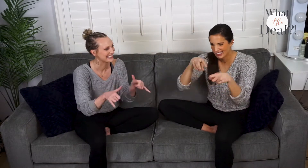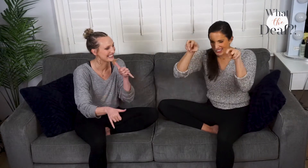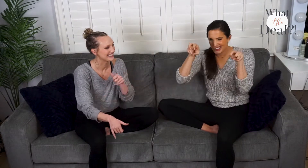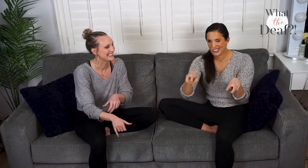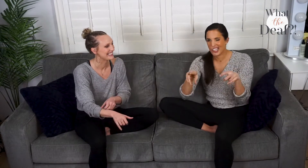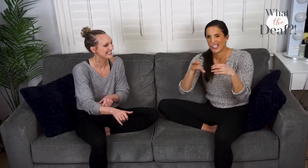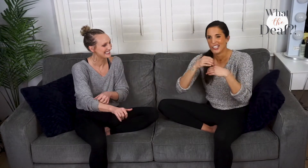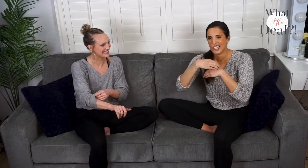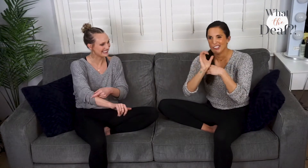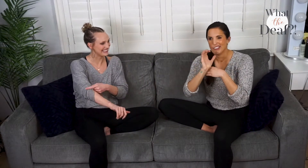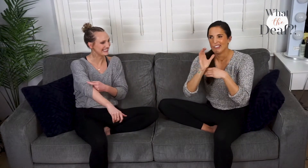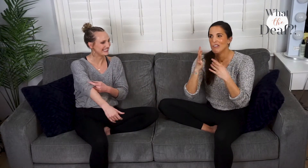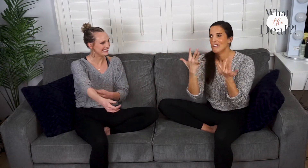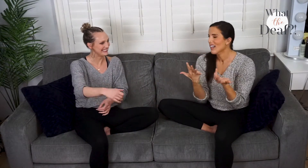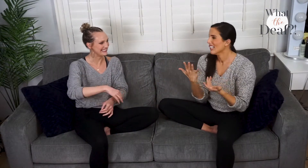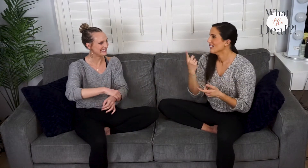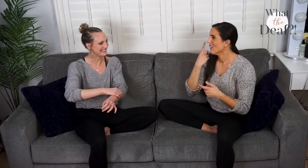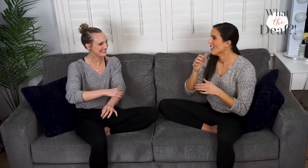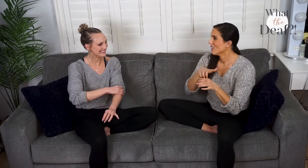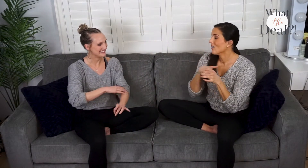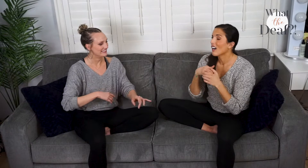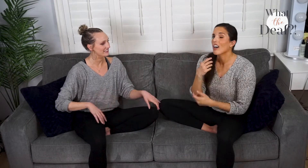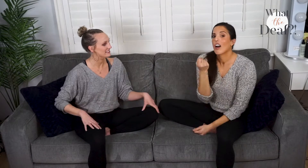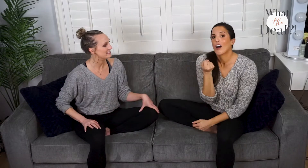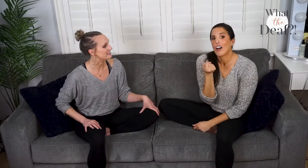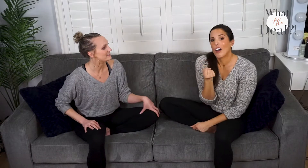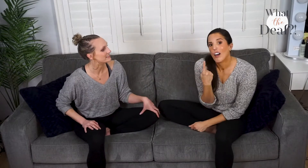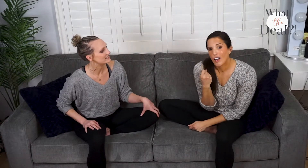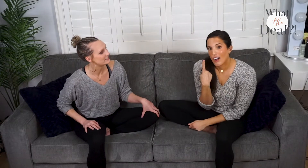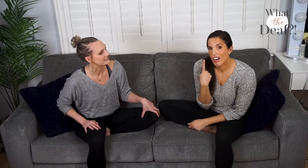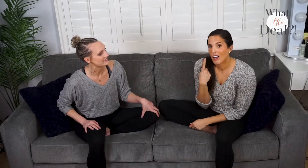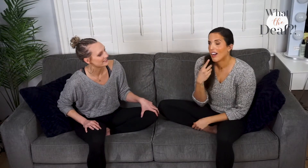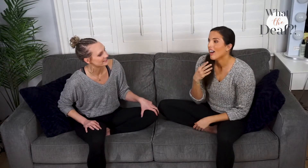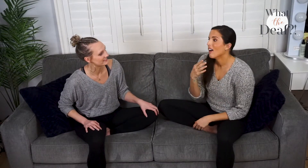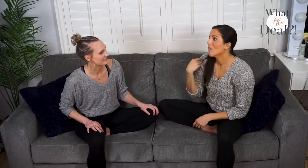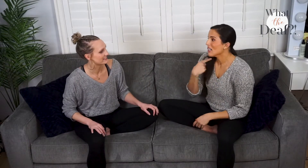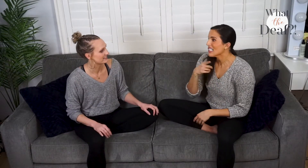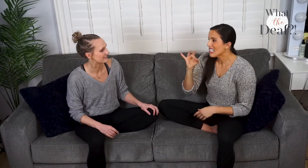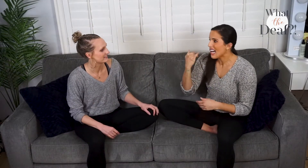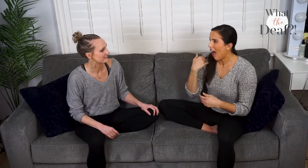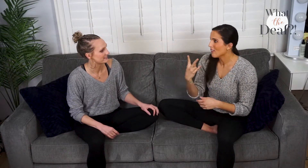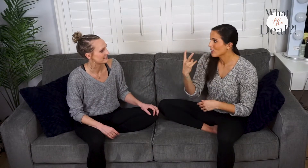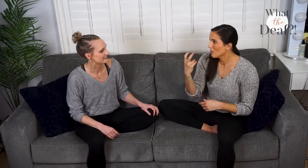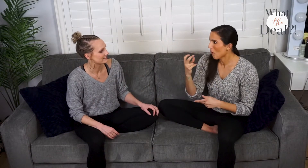And sat with our trunk open, waiting for the tow truck to come. And you have to understand,